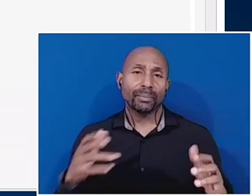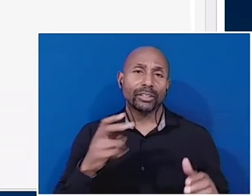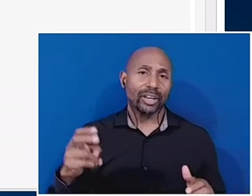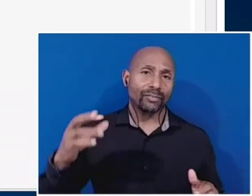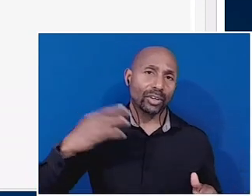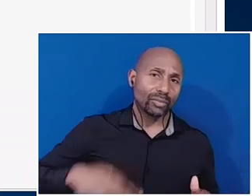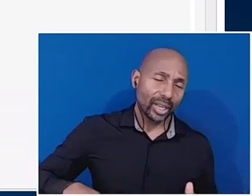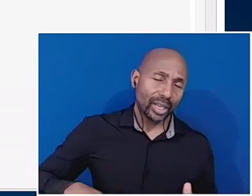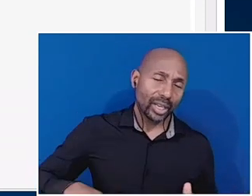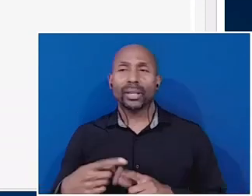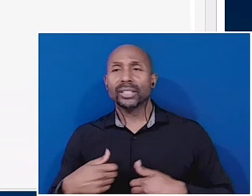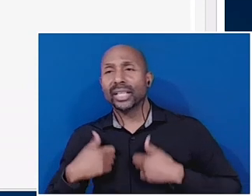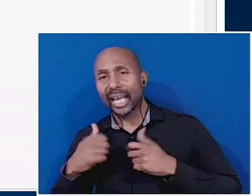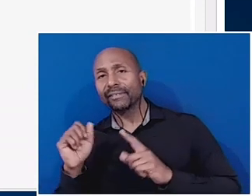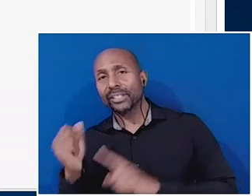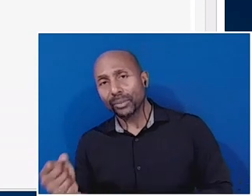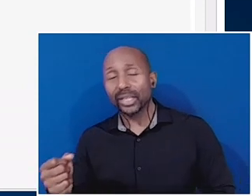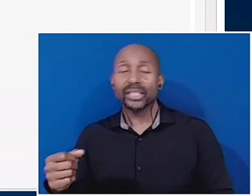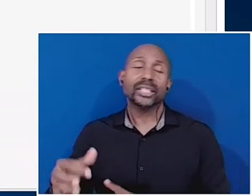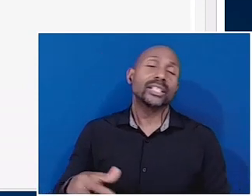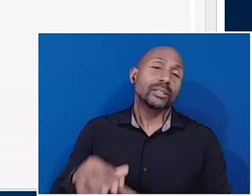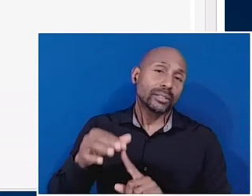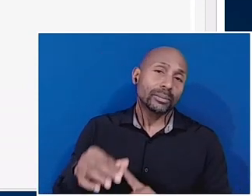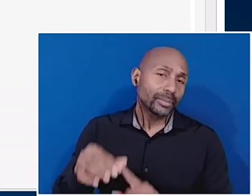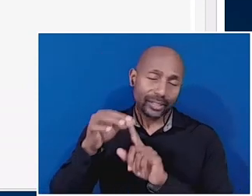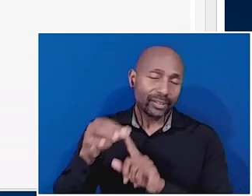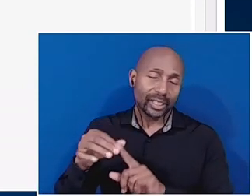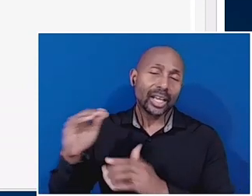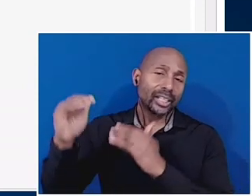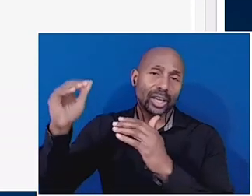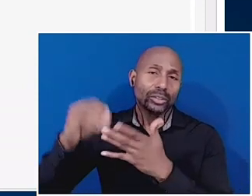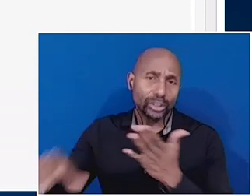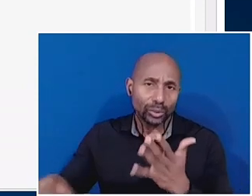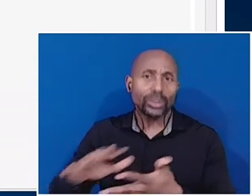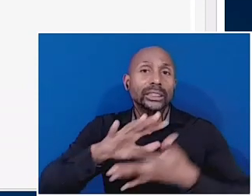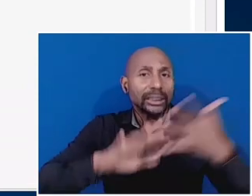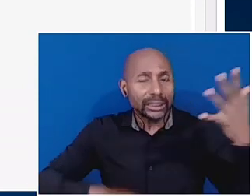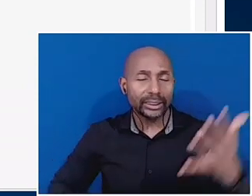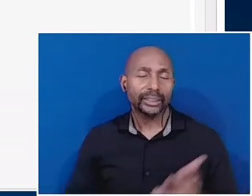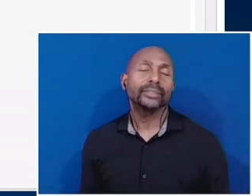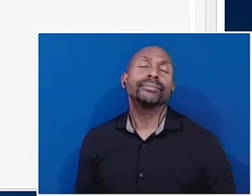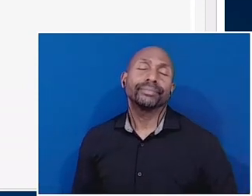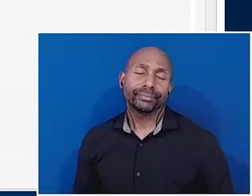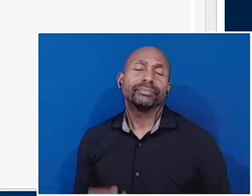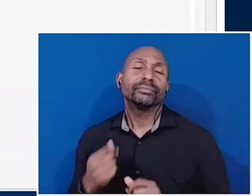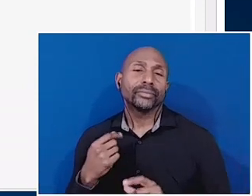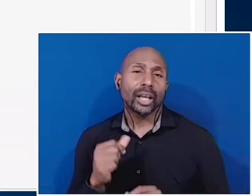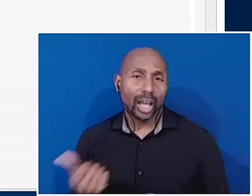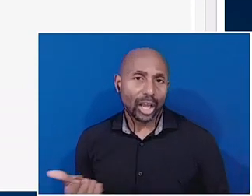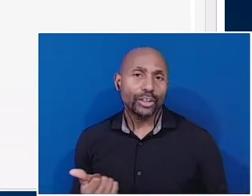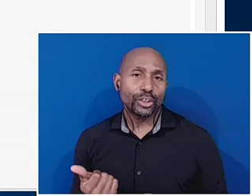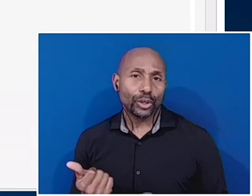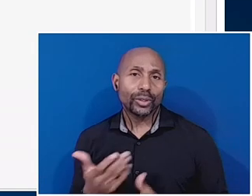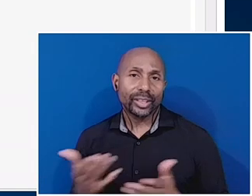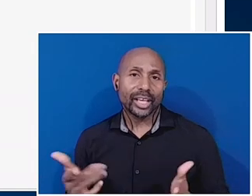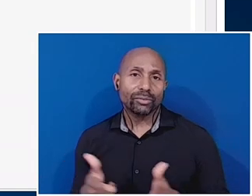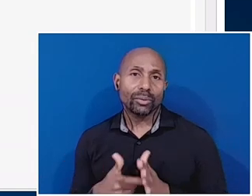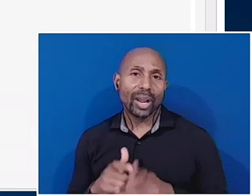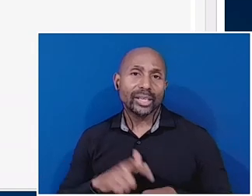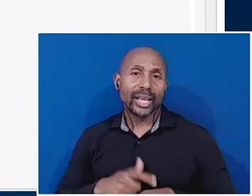about adult students, as they're having other demands on their time to move through their program. And I feel like it's actually a disservice to students to